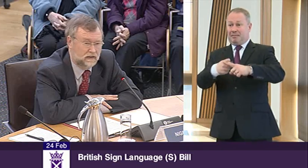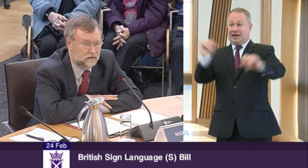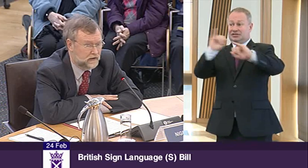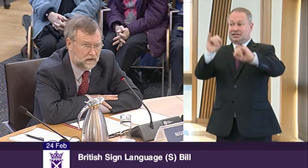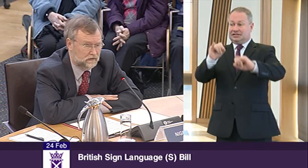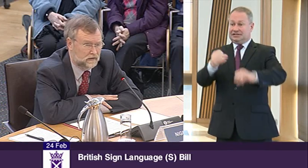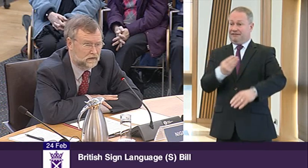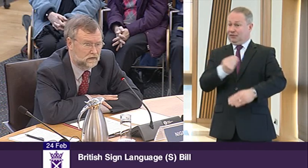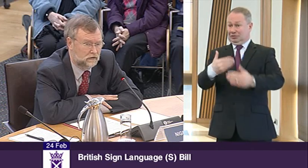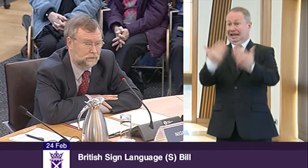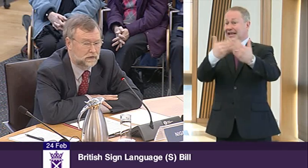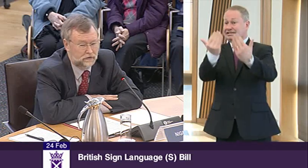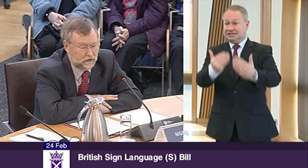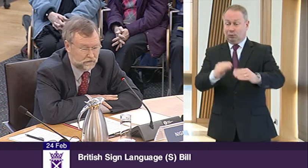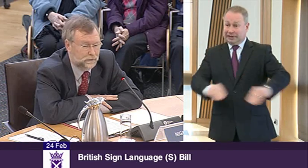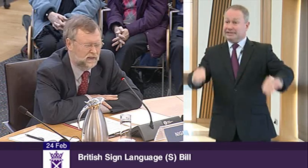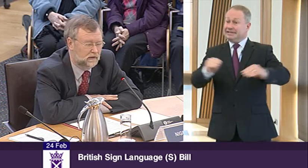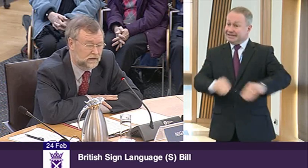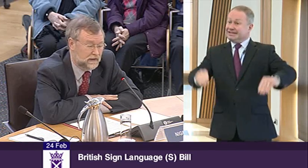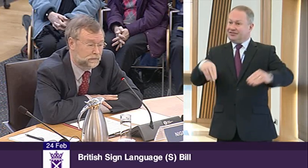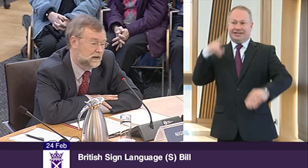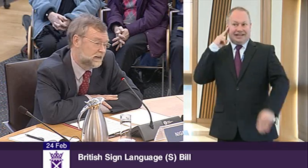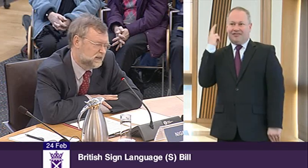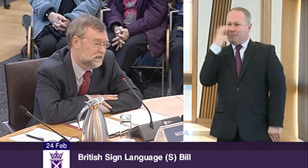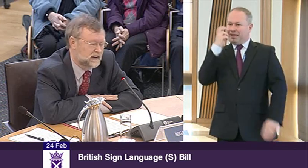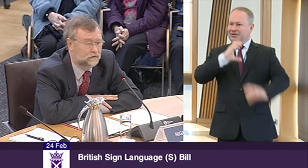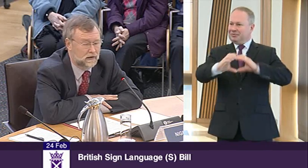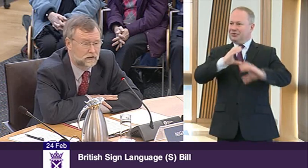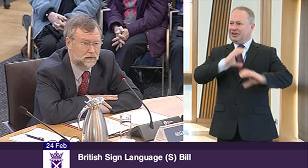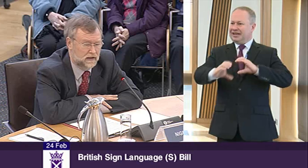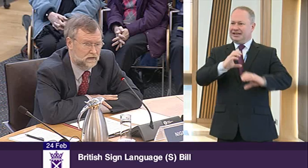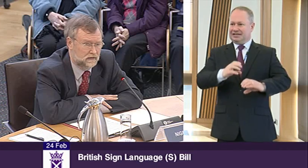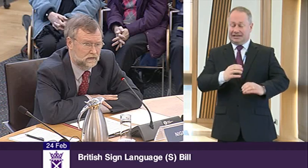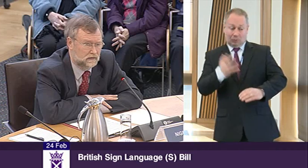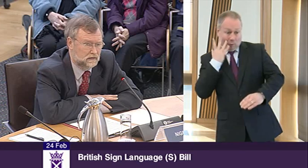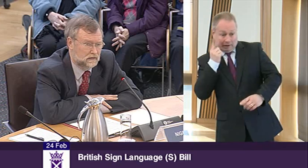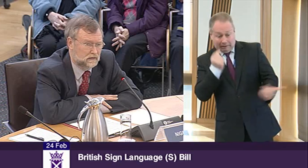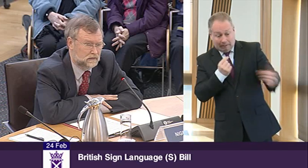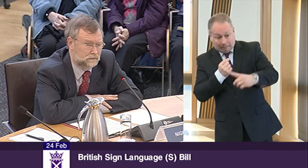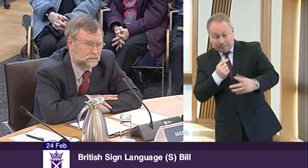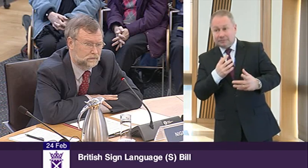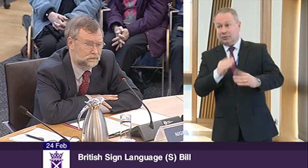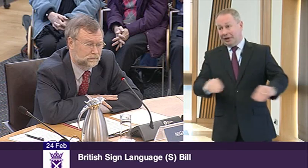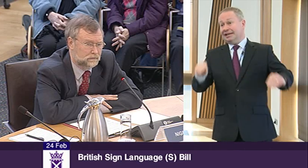Nigel Firth: It can take several days. It depends on the availability of the deafblind communicator.